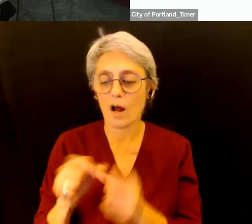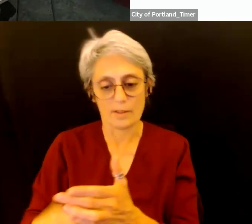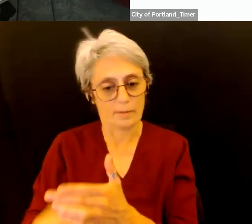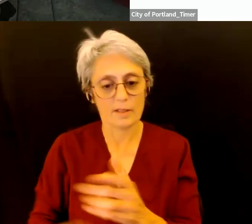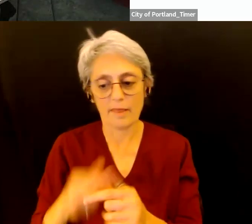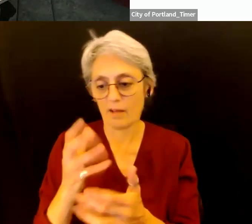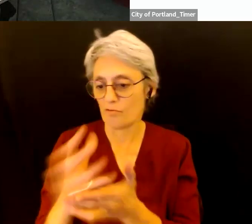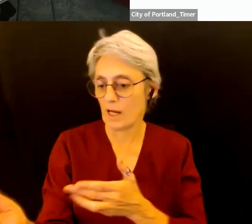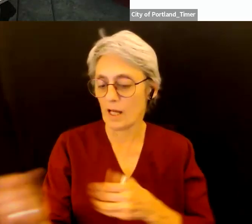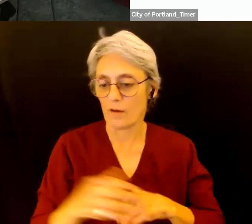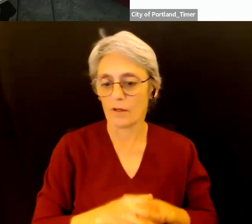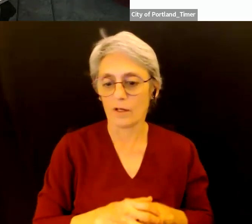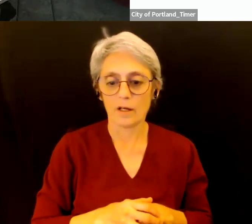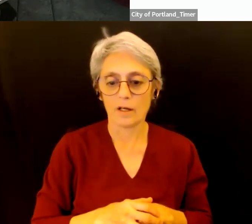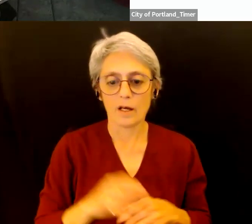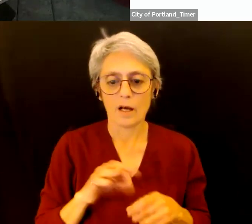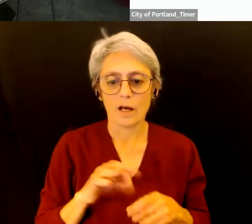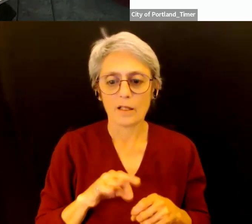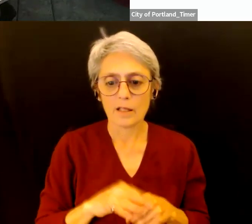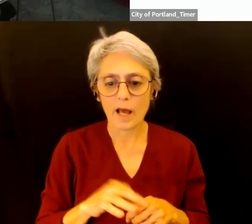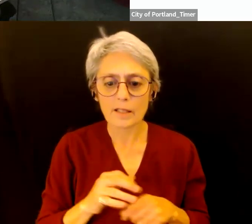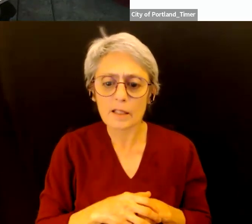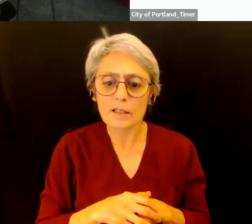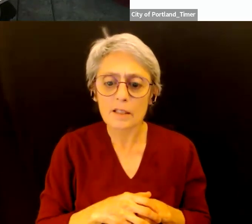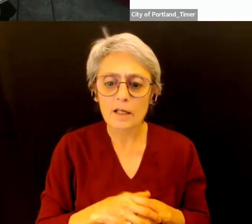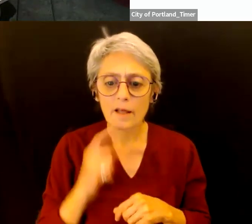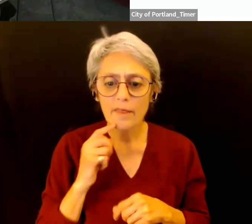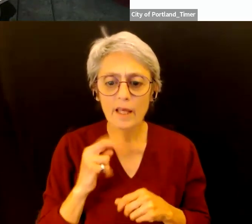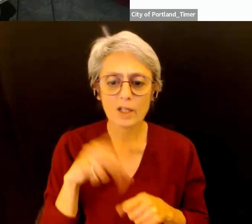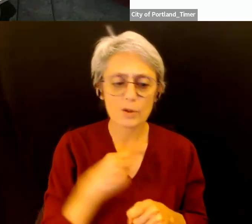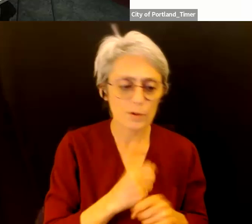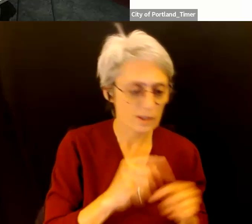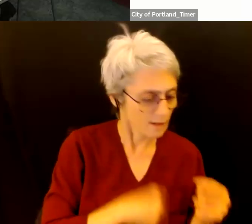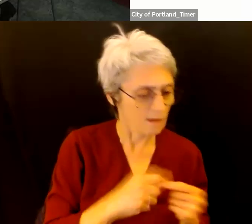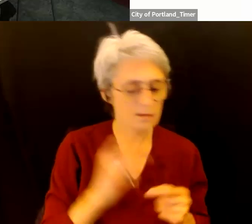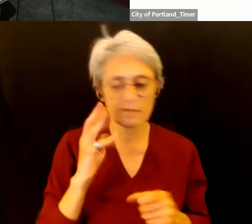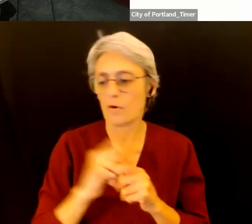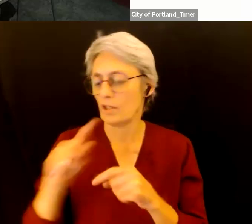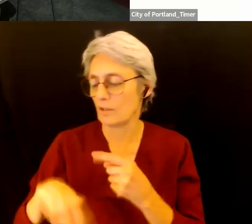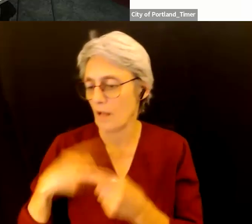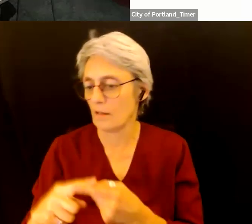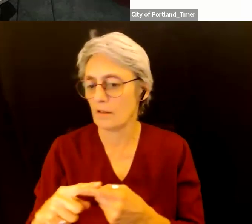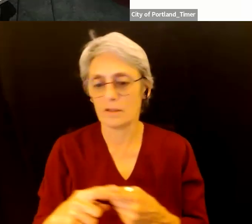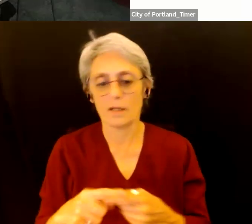Electeds think in two and four year cycles. And so it's very easy to make decisions that feel good now, but doom the city in five years.